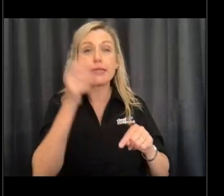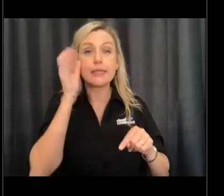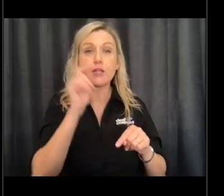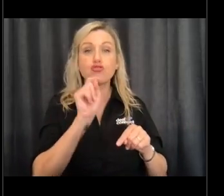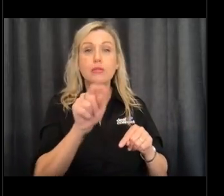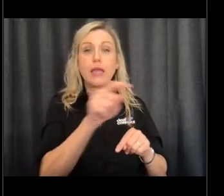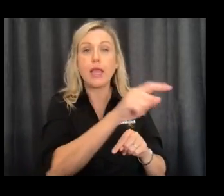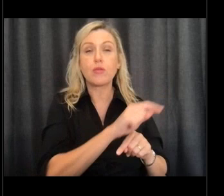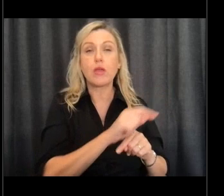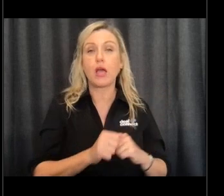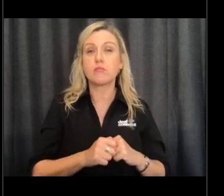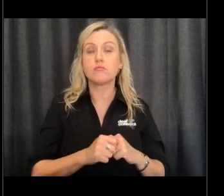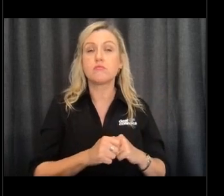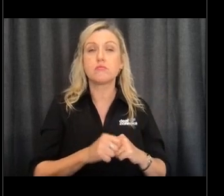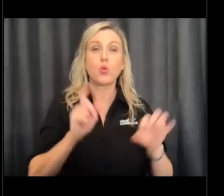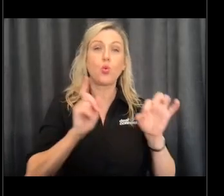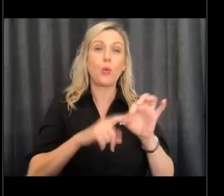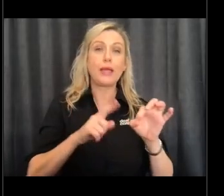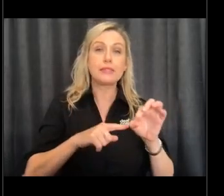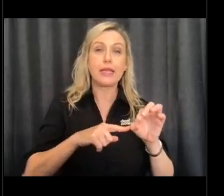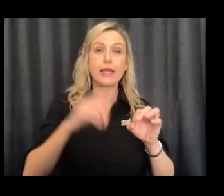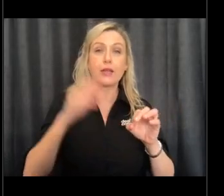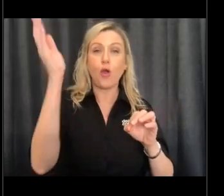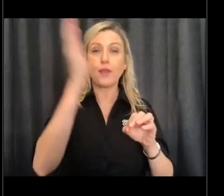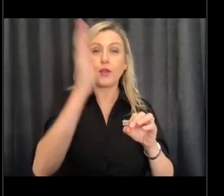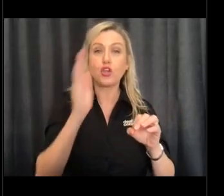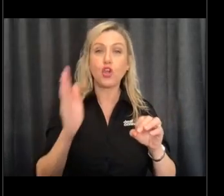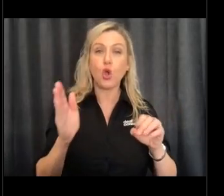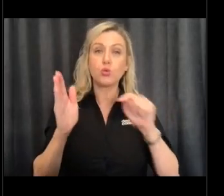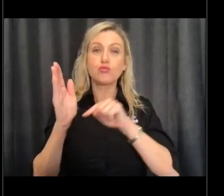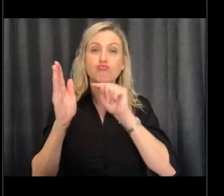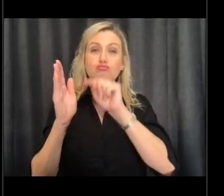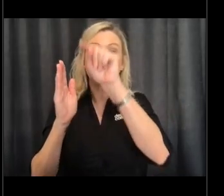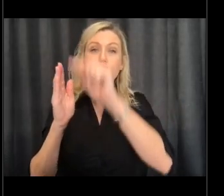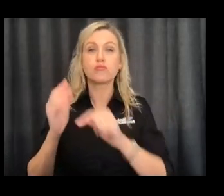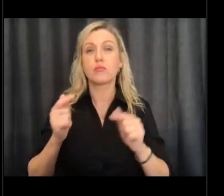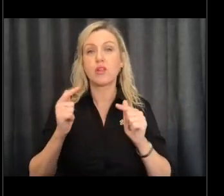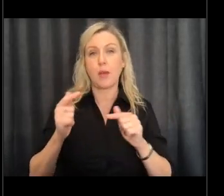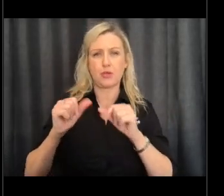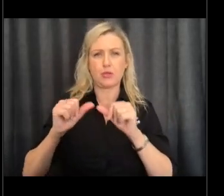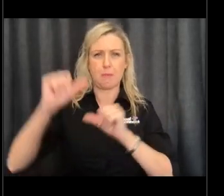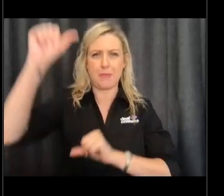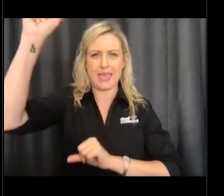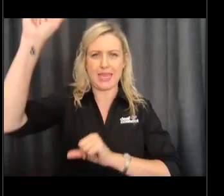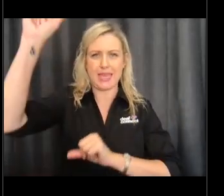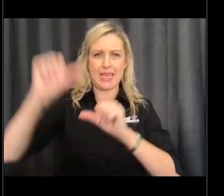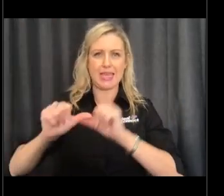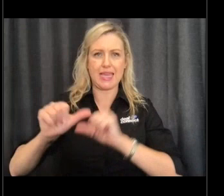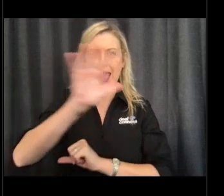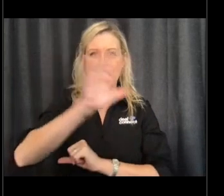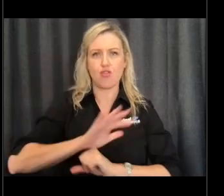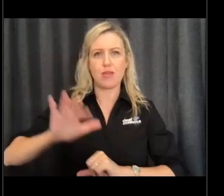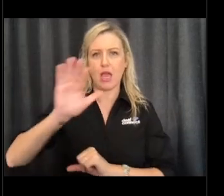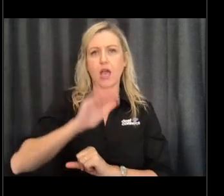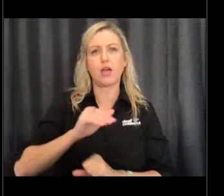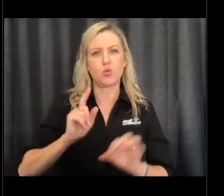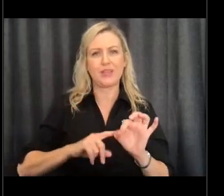in QLD we service such a wide space in QLD. Yeah. Definitely.